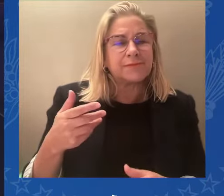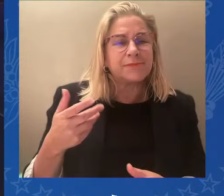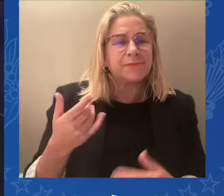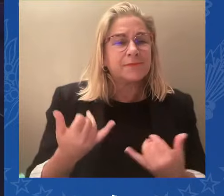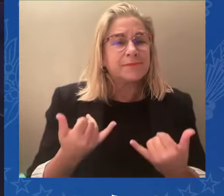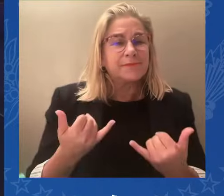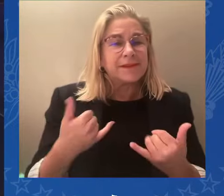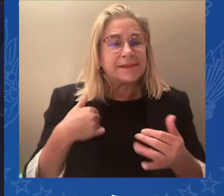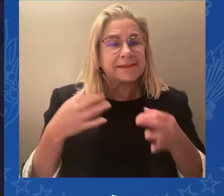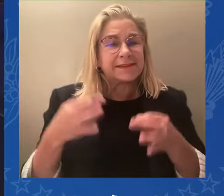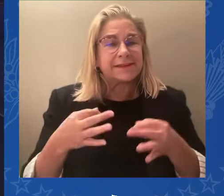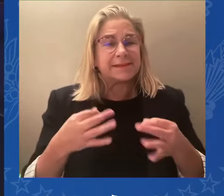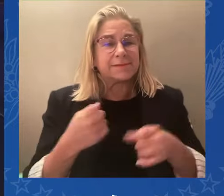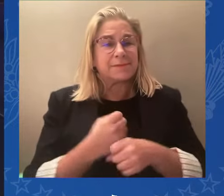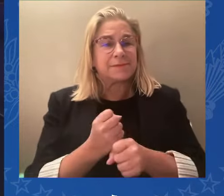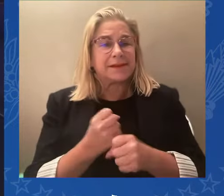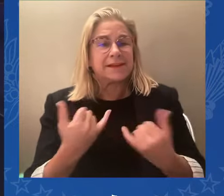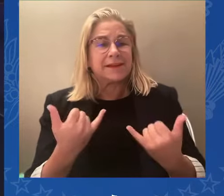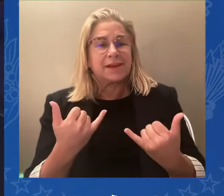and the world for decades to come.